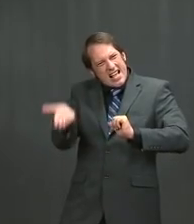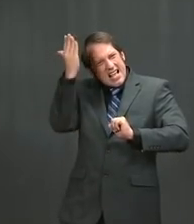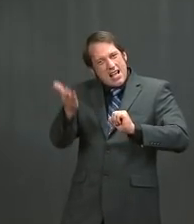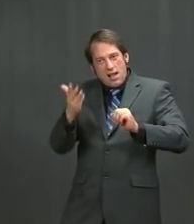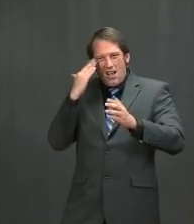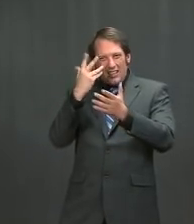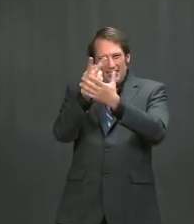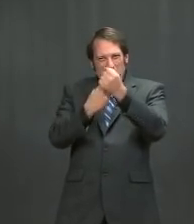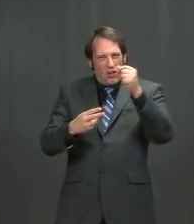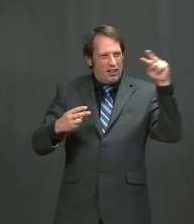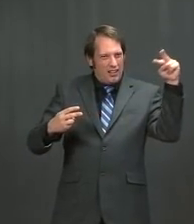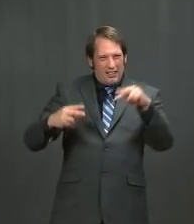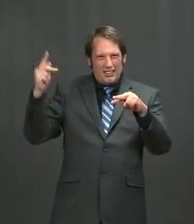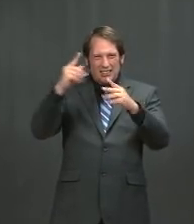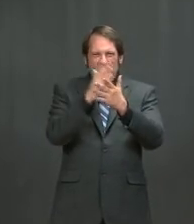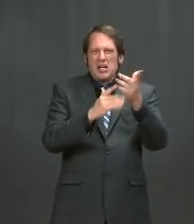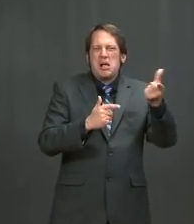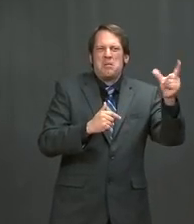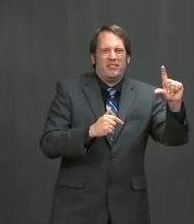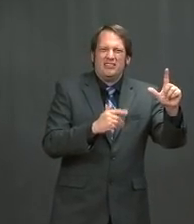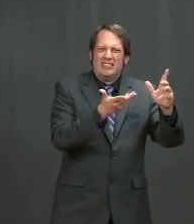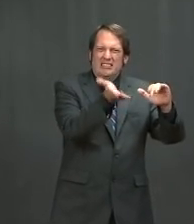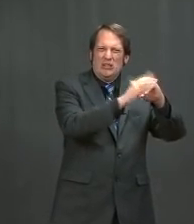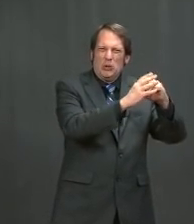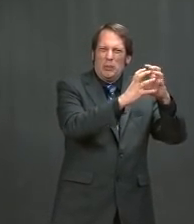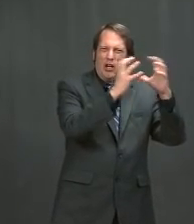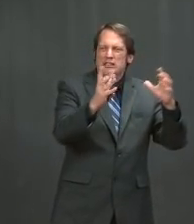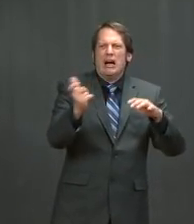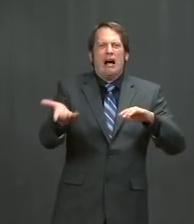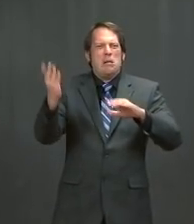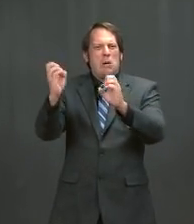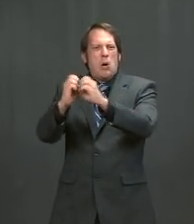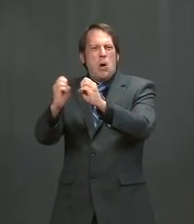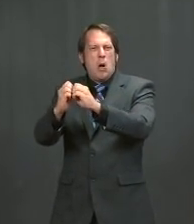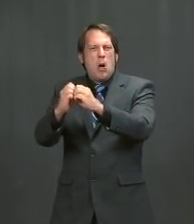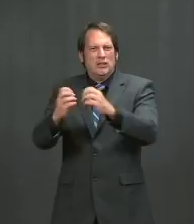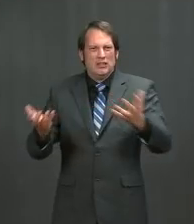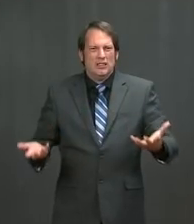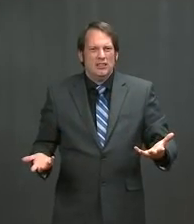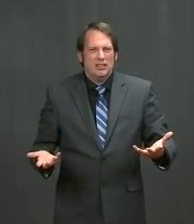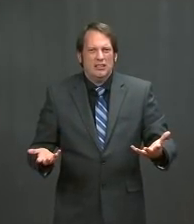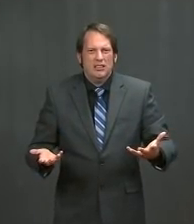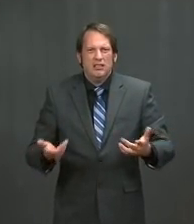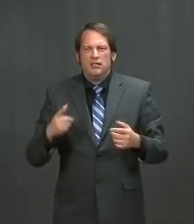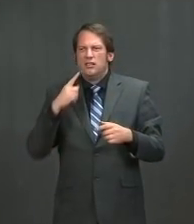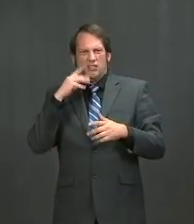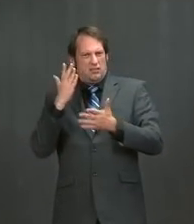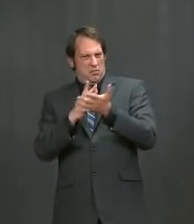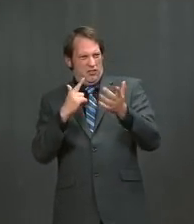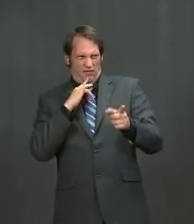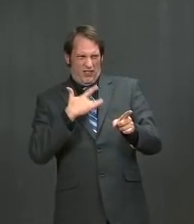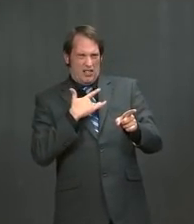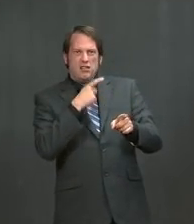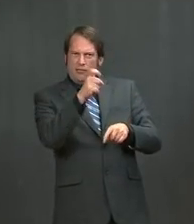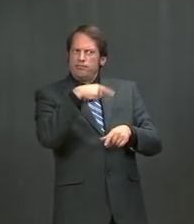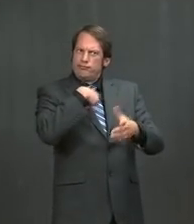with different ways to pay for this package, and some may have views that it shouldn't be paid for at all. So we fully expect that from Senator Manchin and other members,